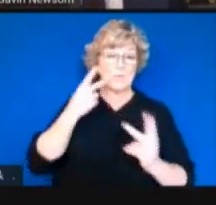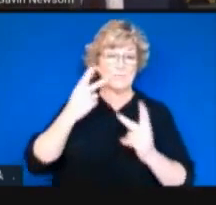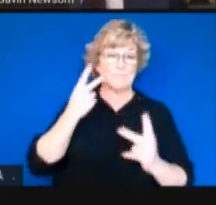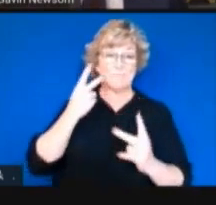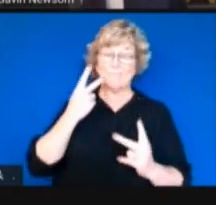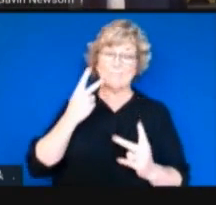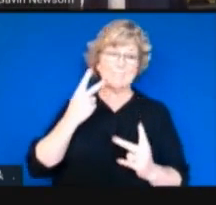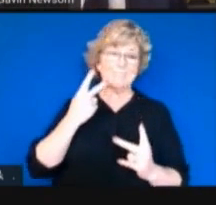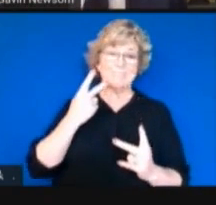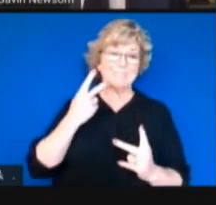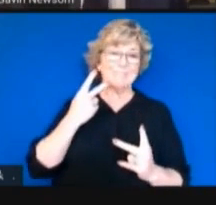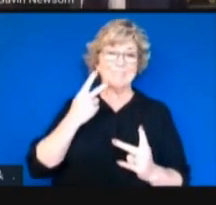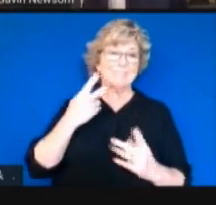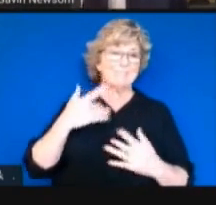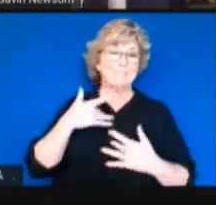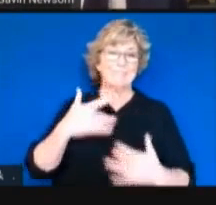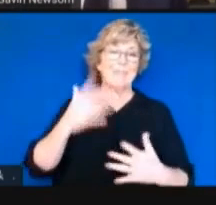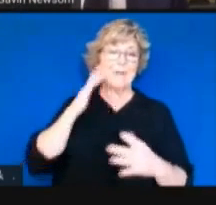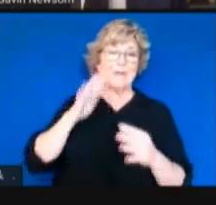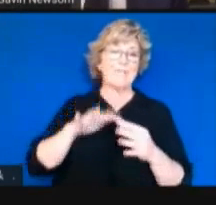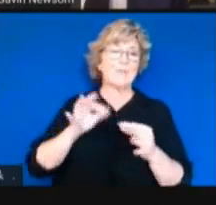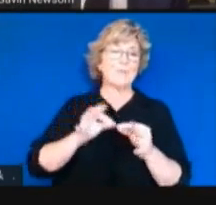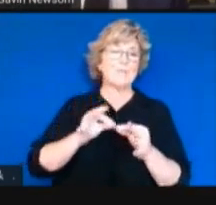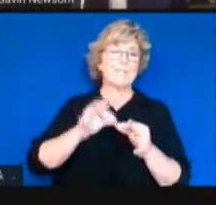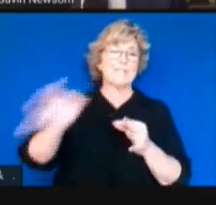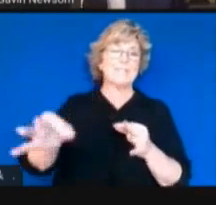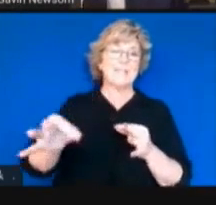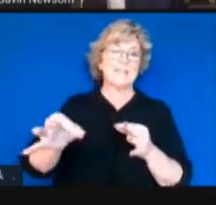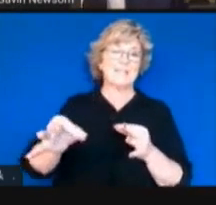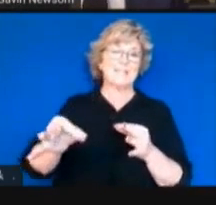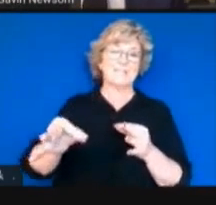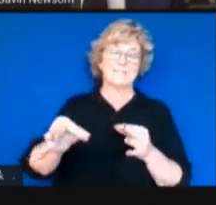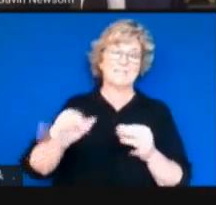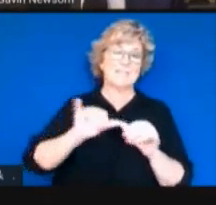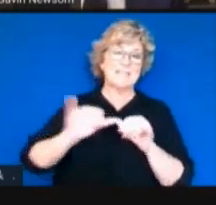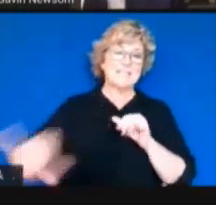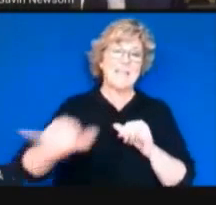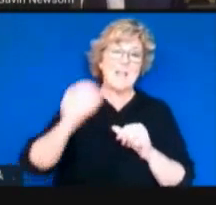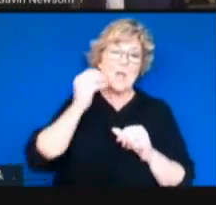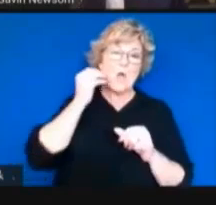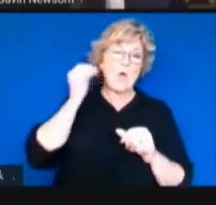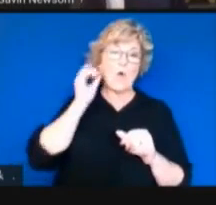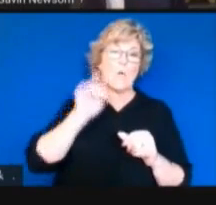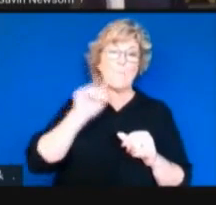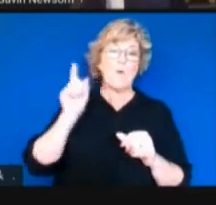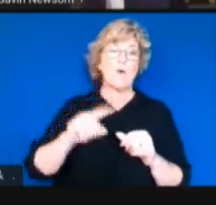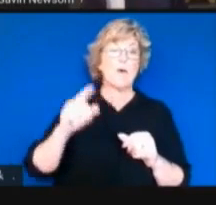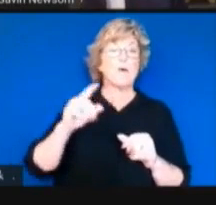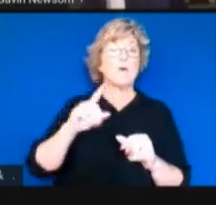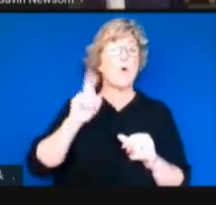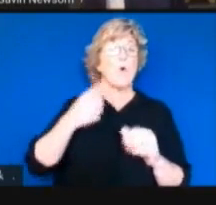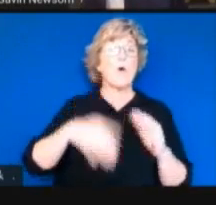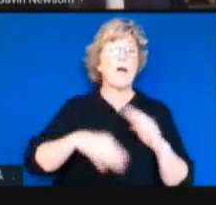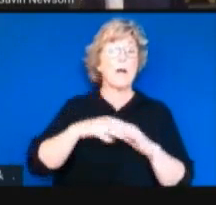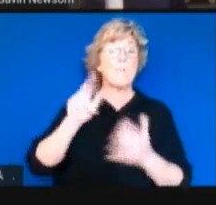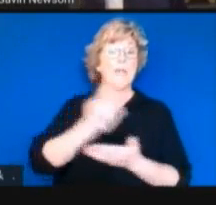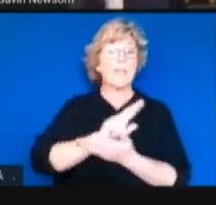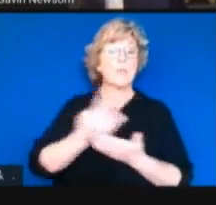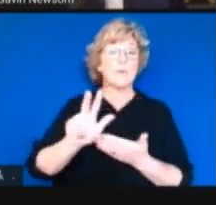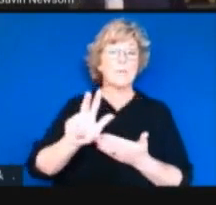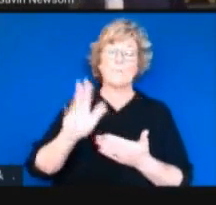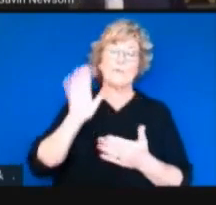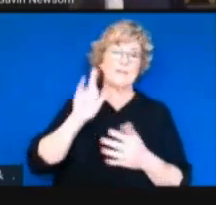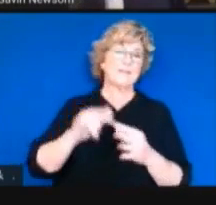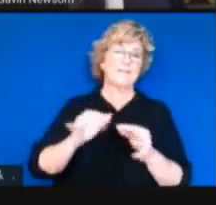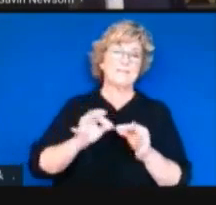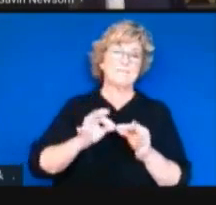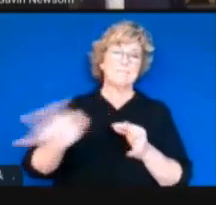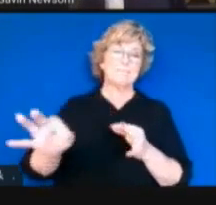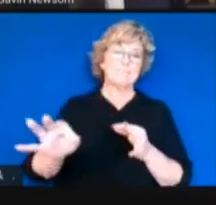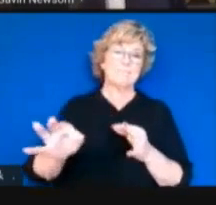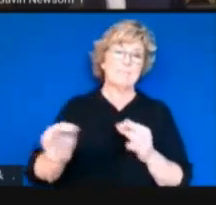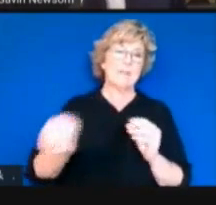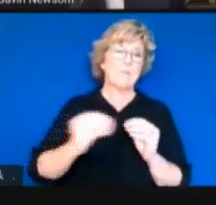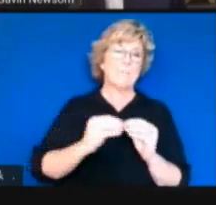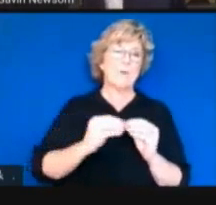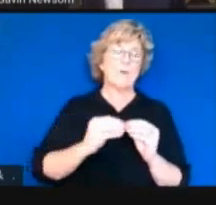BASED UPON ALL THE DATA AND BASED UPON ALL THESE TREND LINES, IT'S VERY LIKELY WE'LL NEED TO EXTEND THAT STAY AT HOME ORDER.